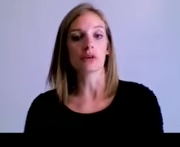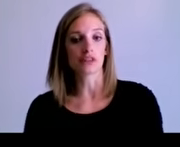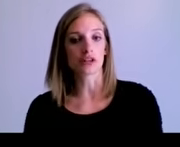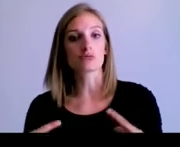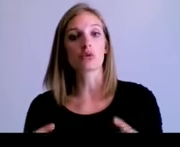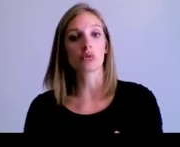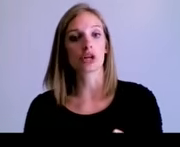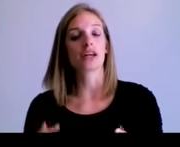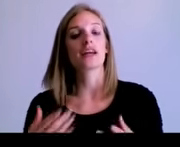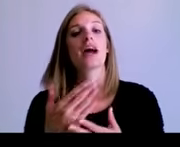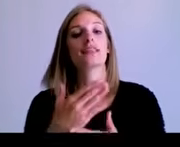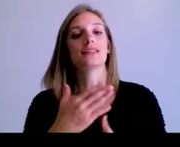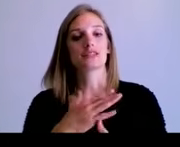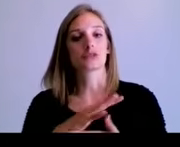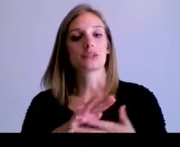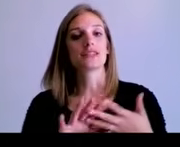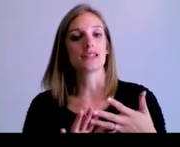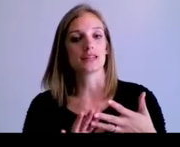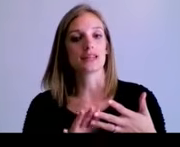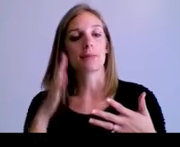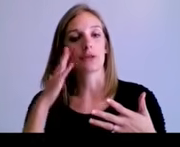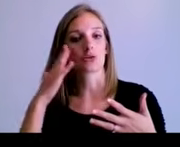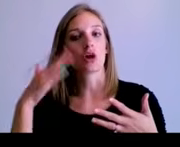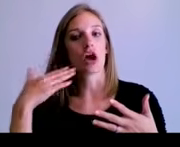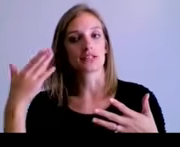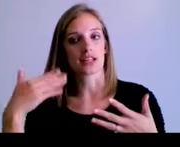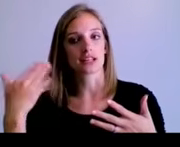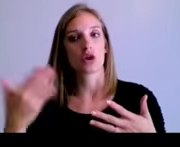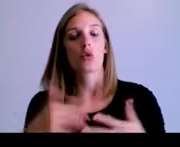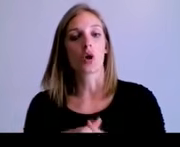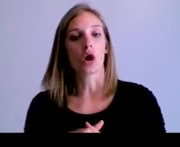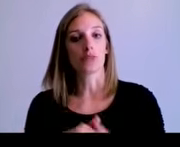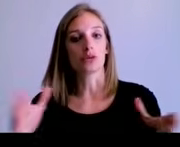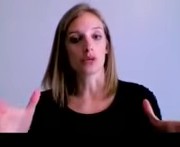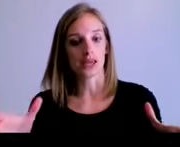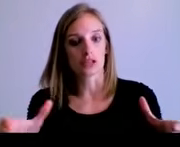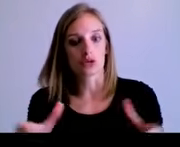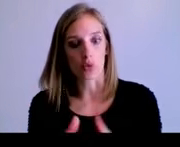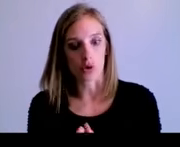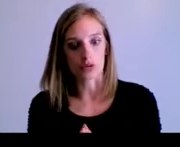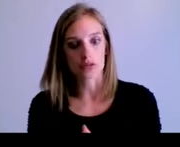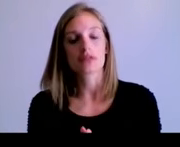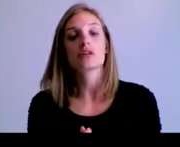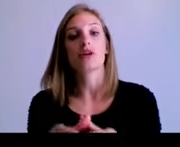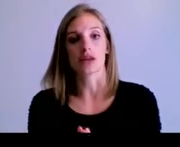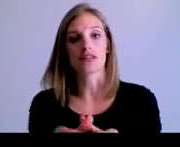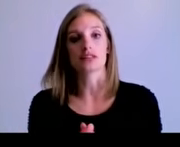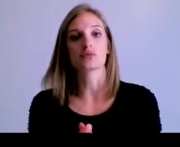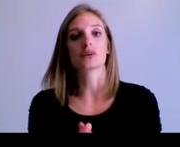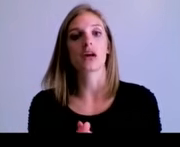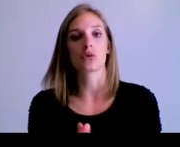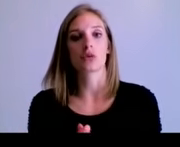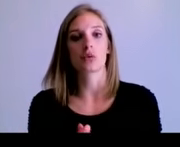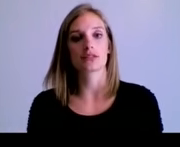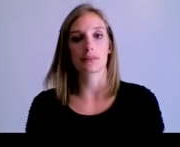to be a fingerspelled word and these 3 C's, that mental process will help you get towards